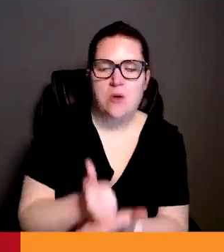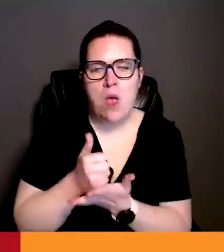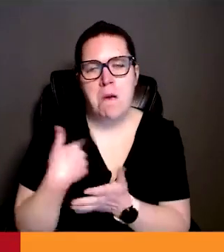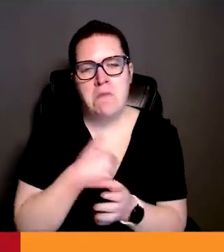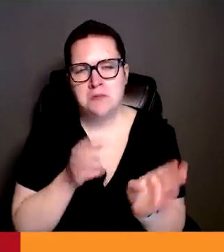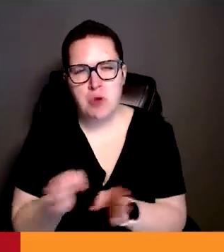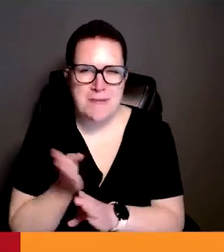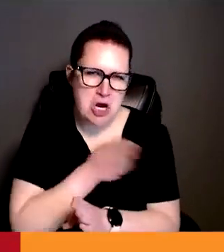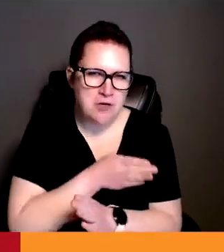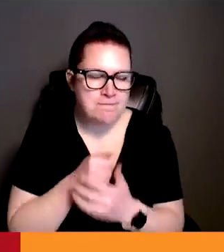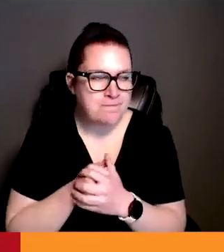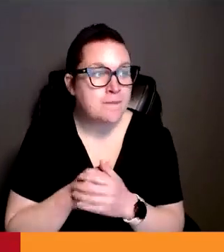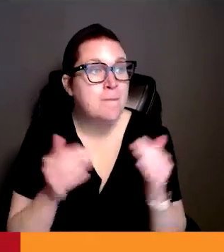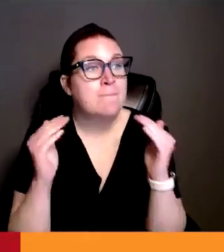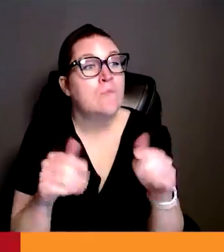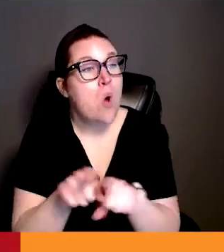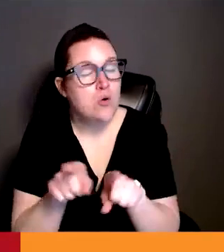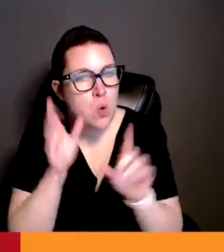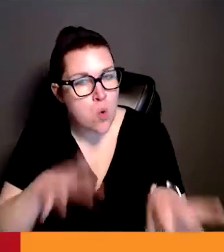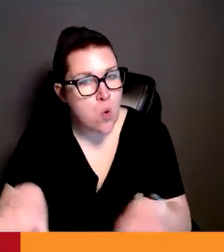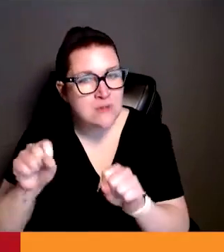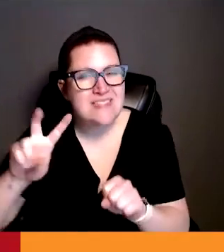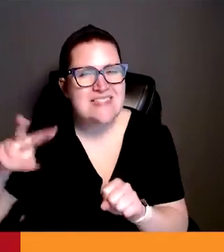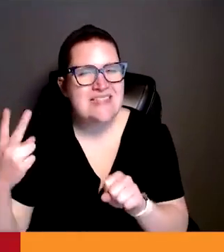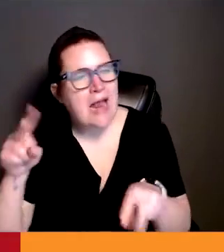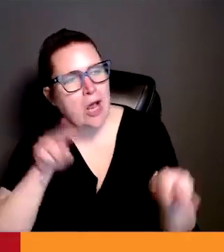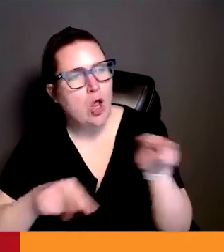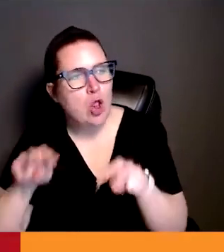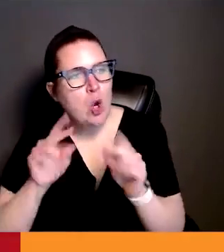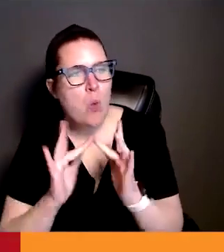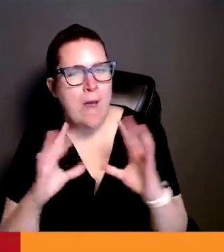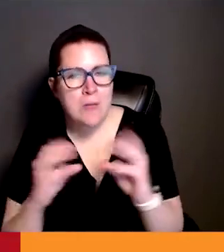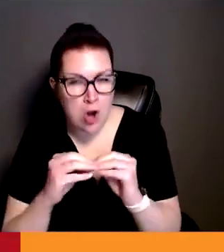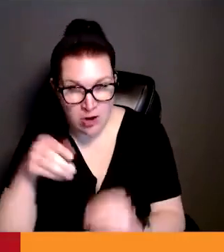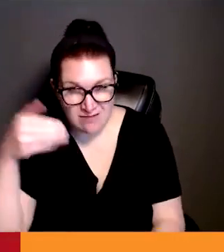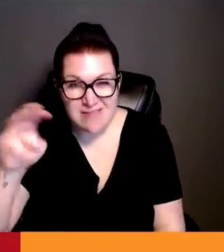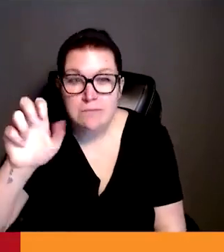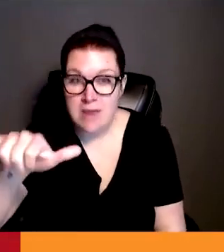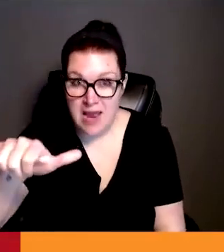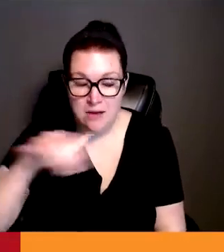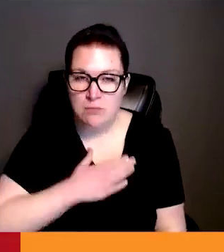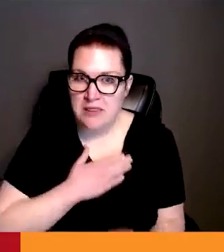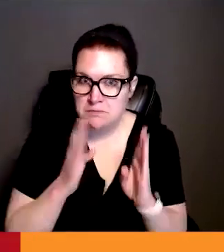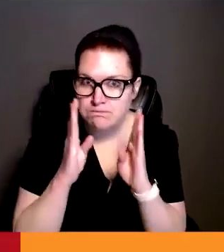We also plan to host a second webinar in May. So please stay tuned and watch our website